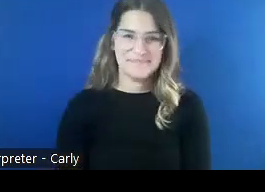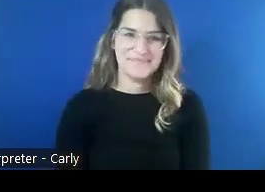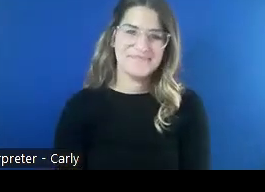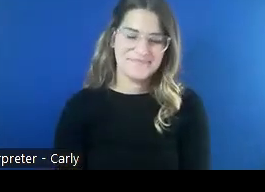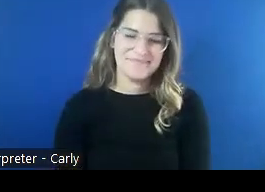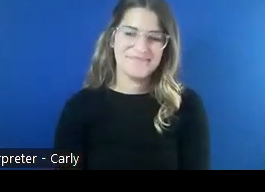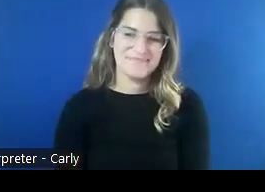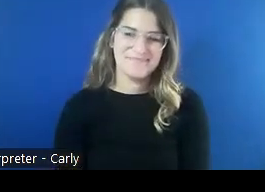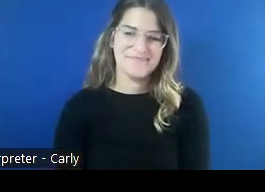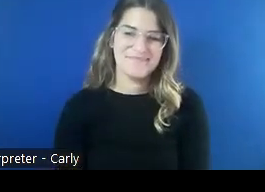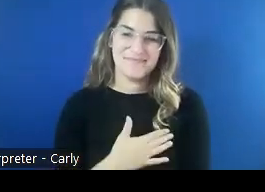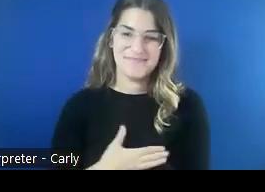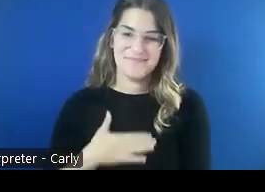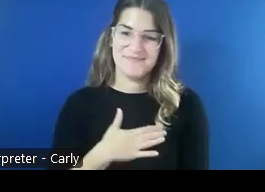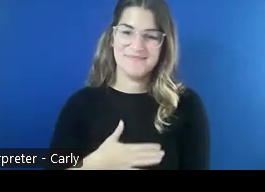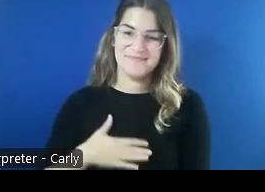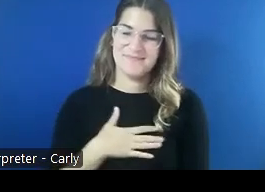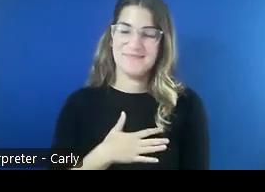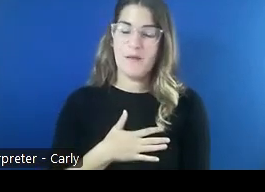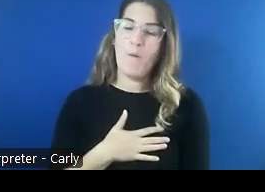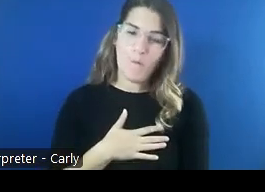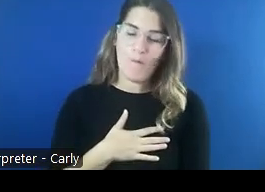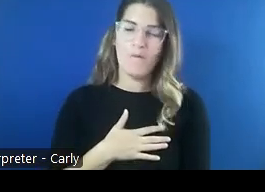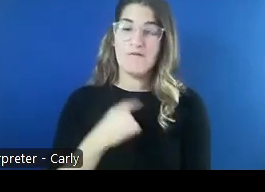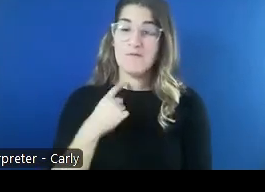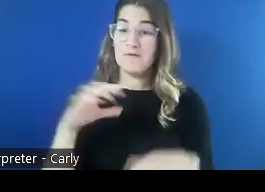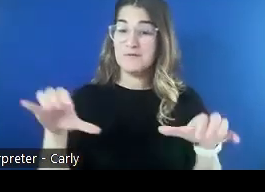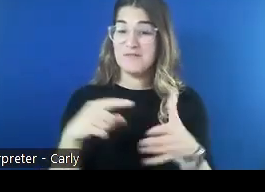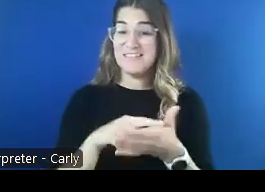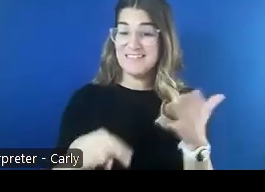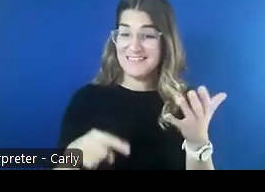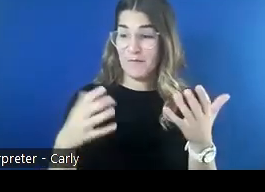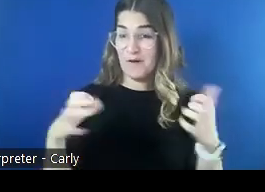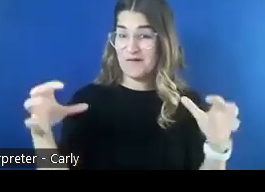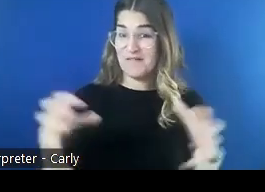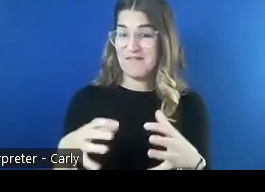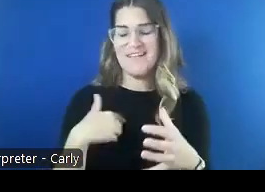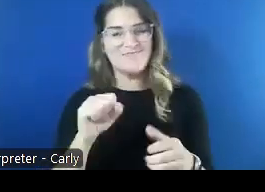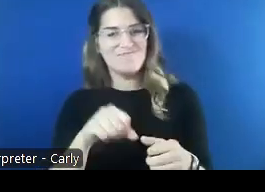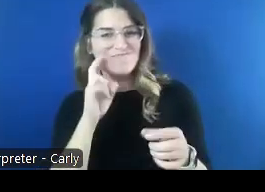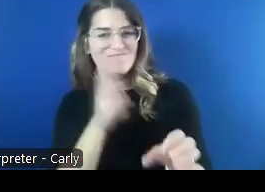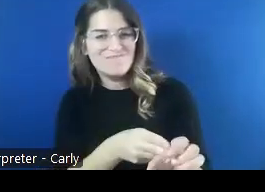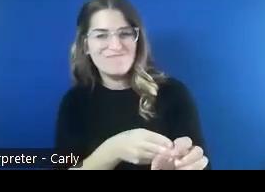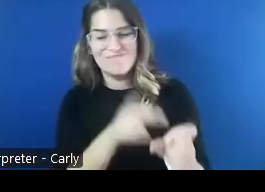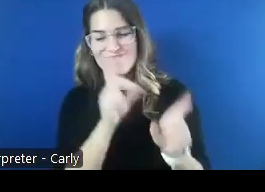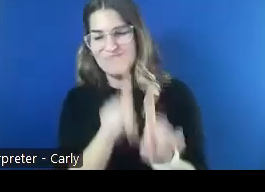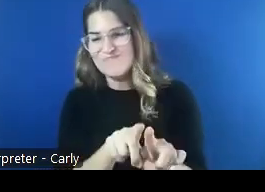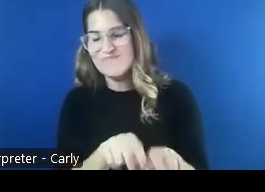appreciate all the people when I was like Hey we're going to do this thing and they're like yeah I want to do that too so that's what one of the things that I really love about